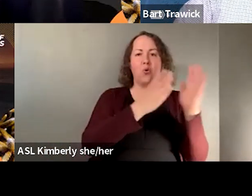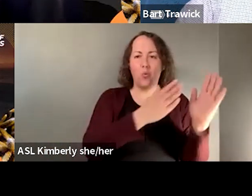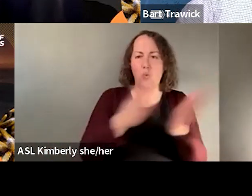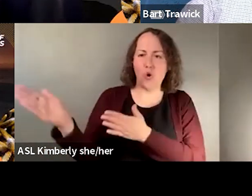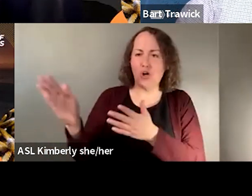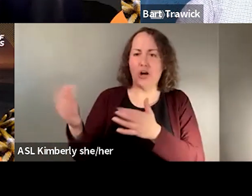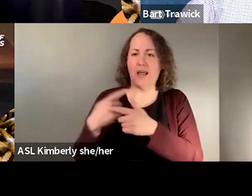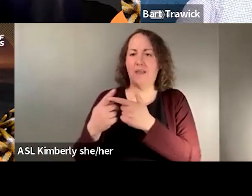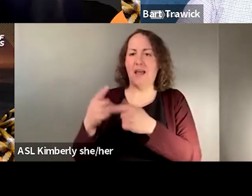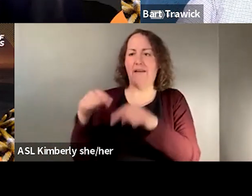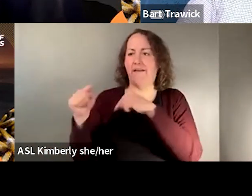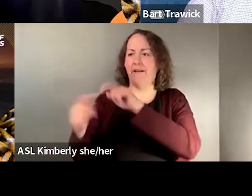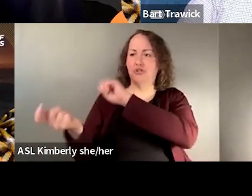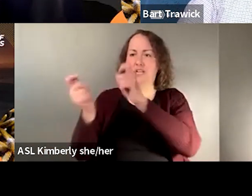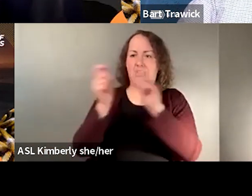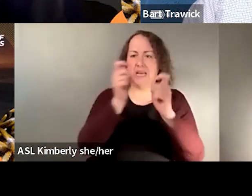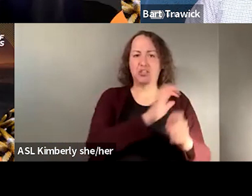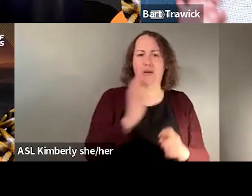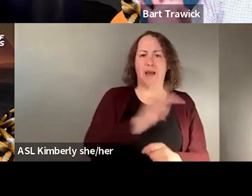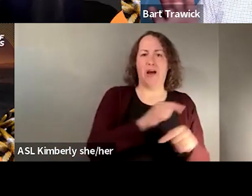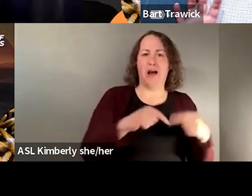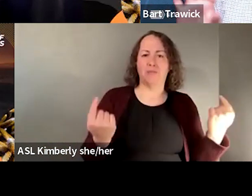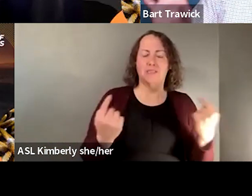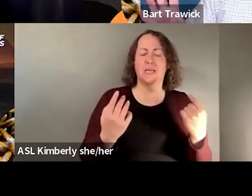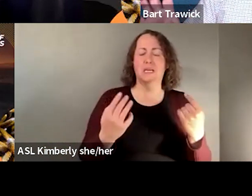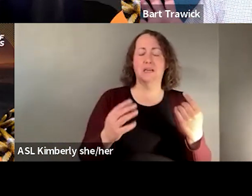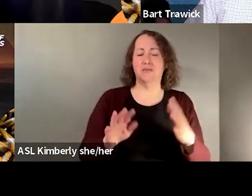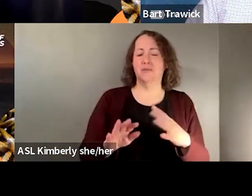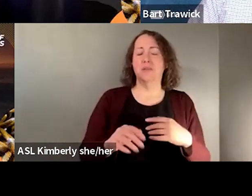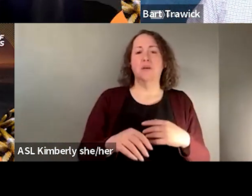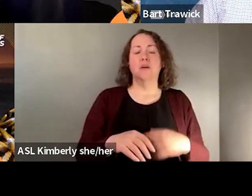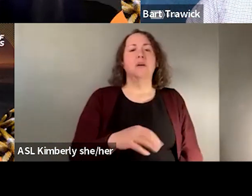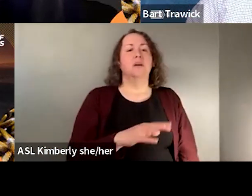And it might -- hopefully, it's -- it's pretty straightforward.